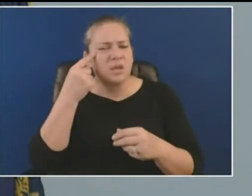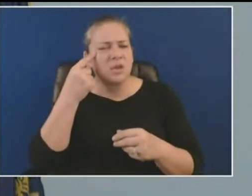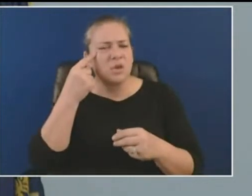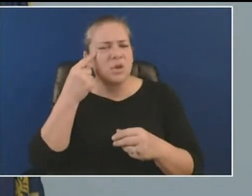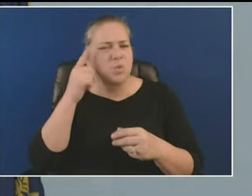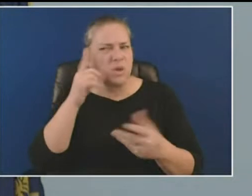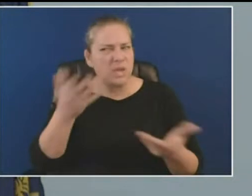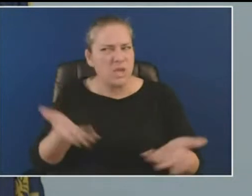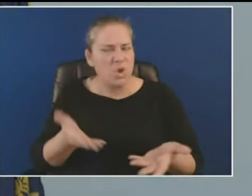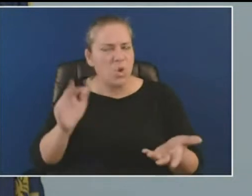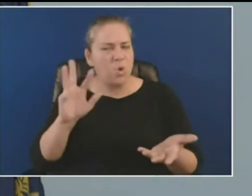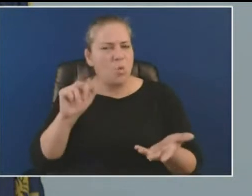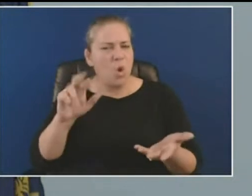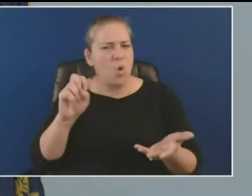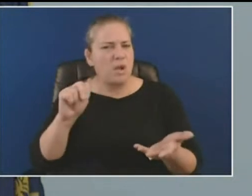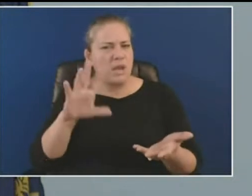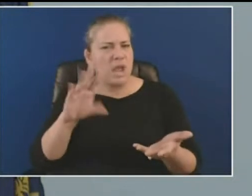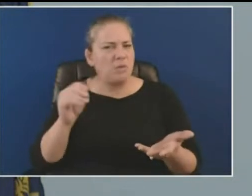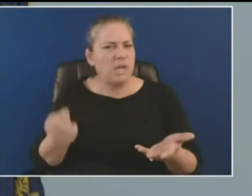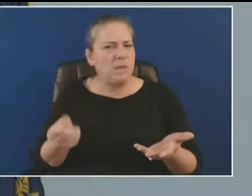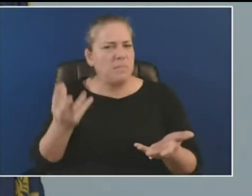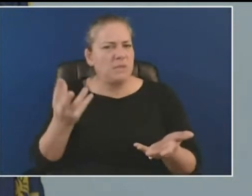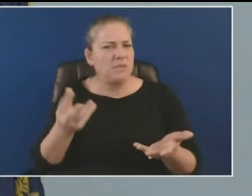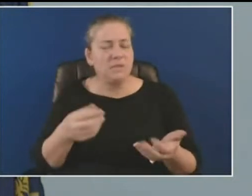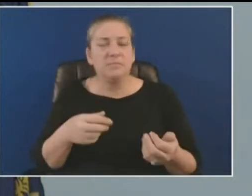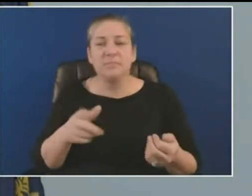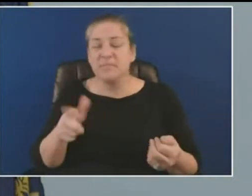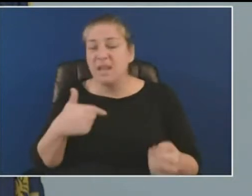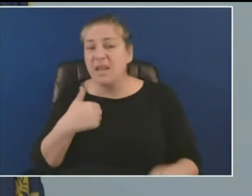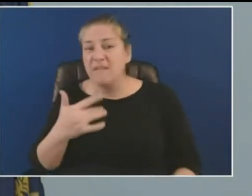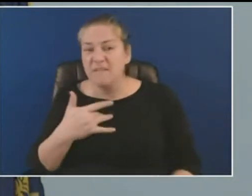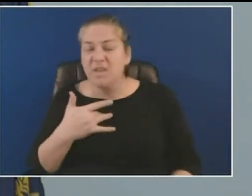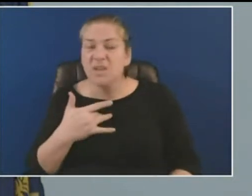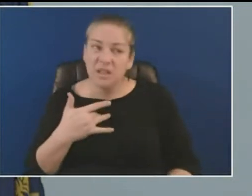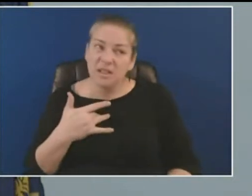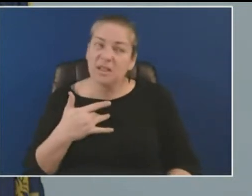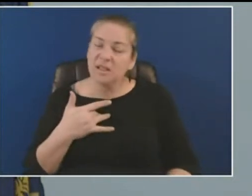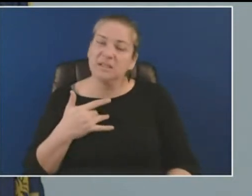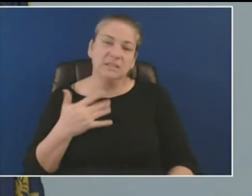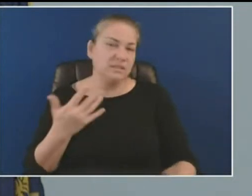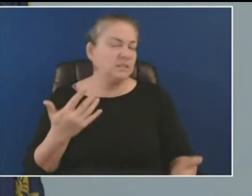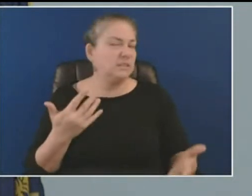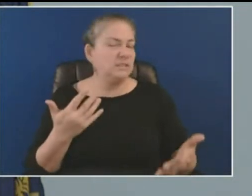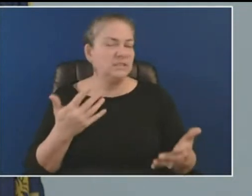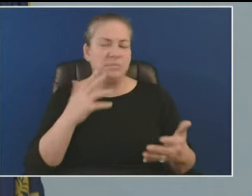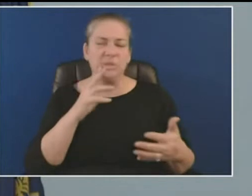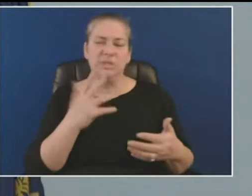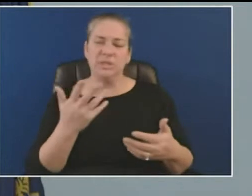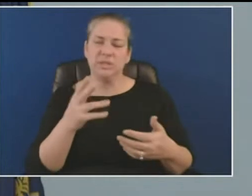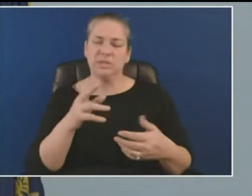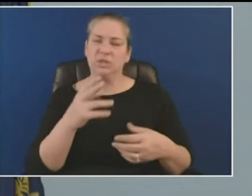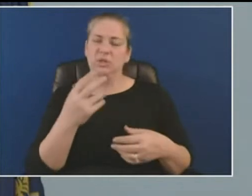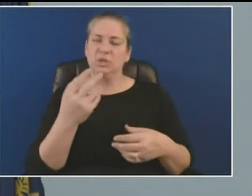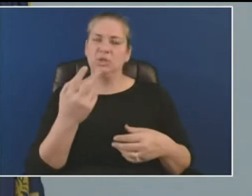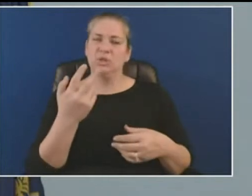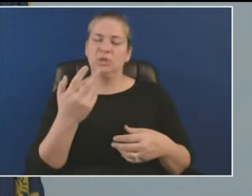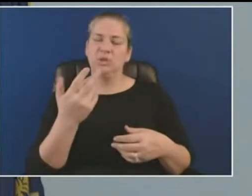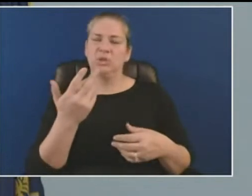I believe that you're going to end up with double digit fatalities here in Warren County, I know they're going through the